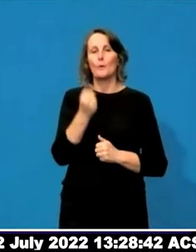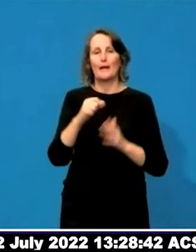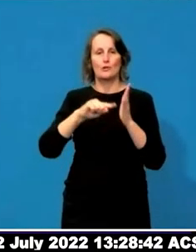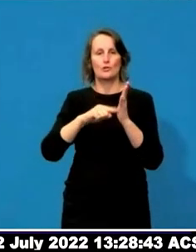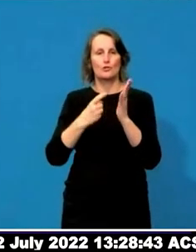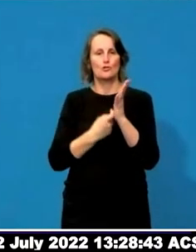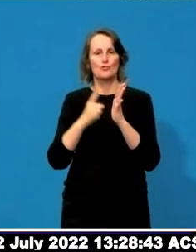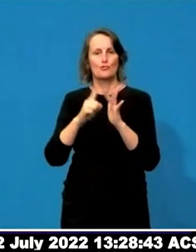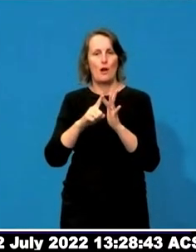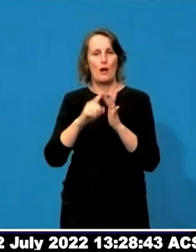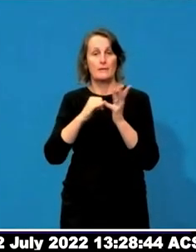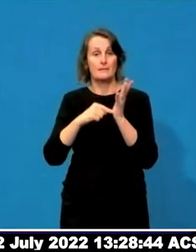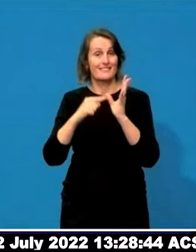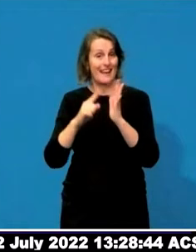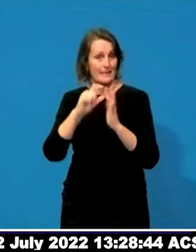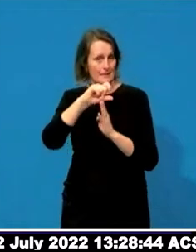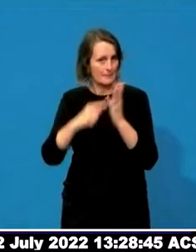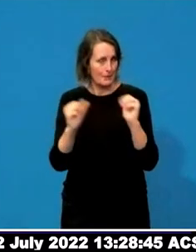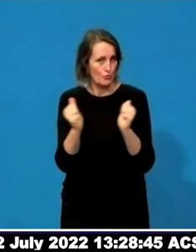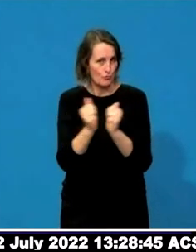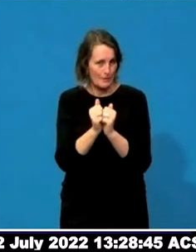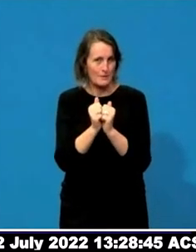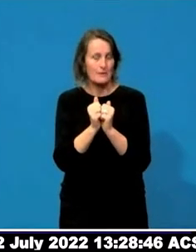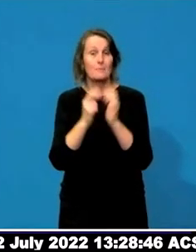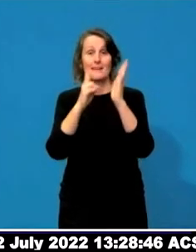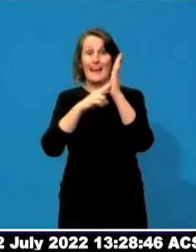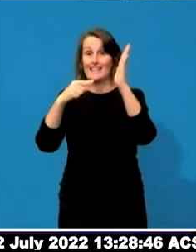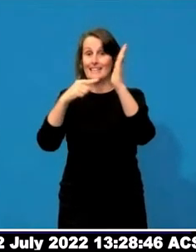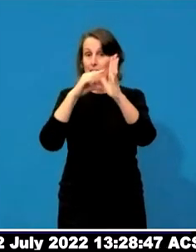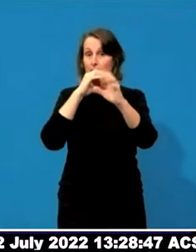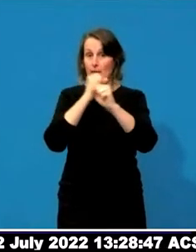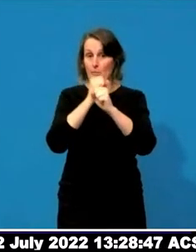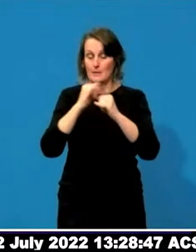between the Northern Territory government, South Australian government